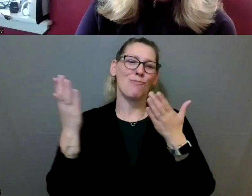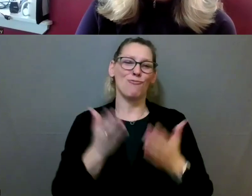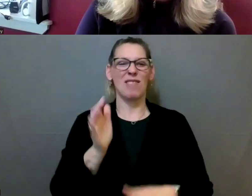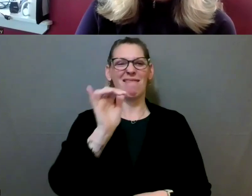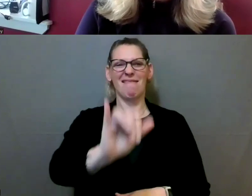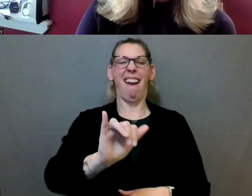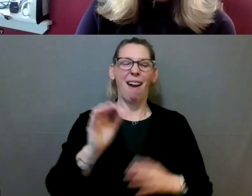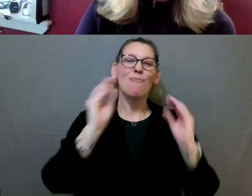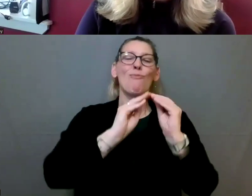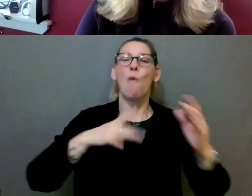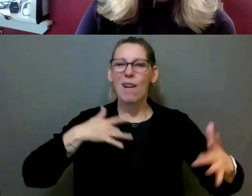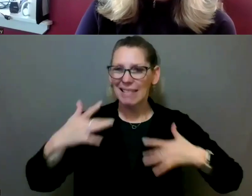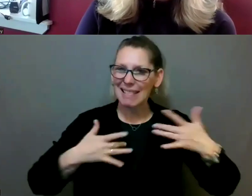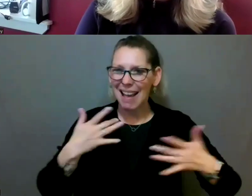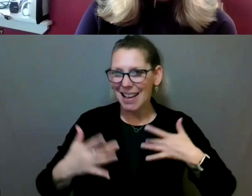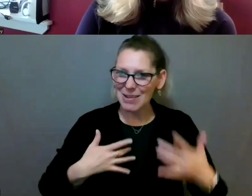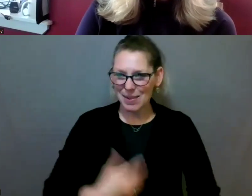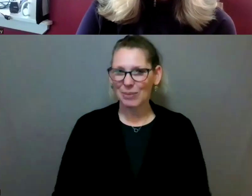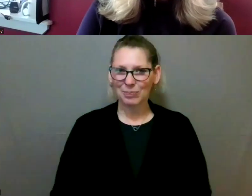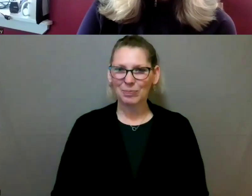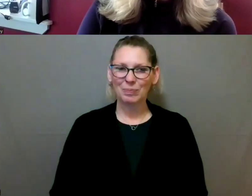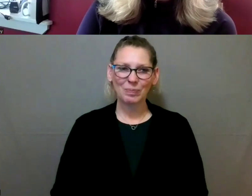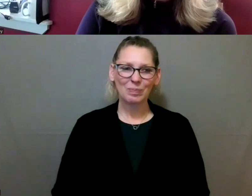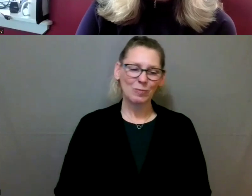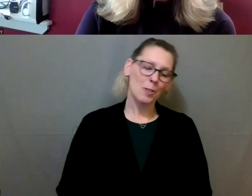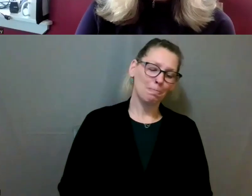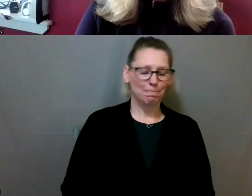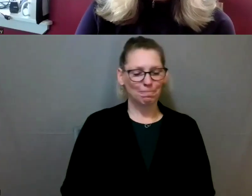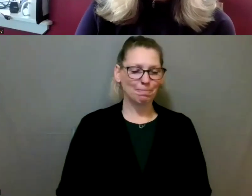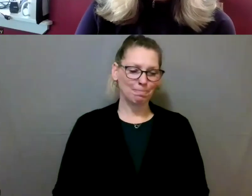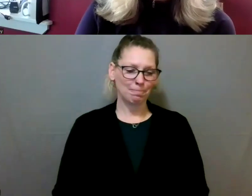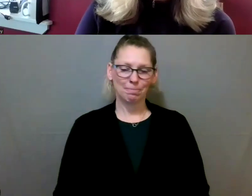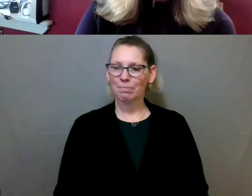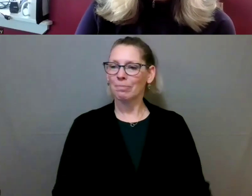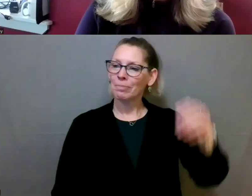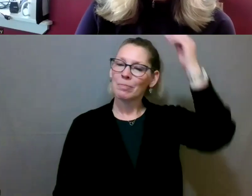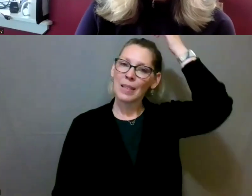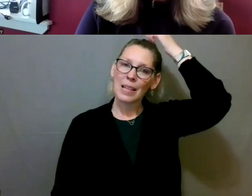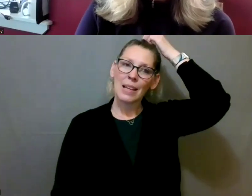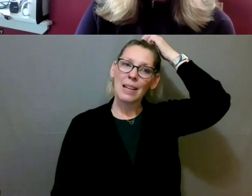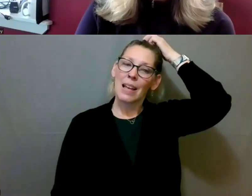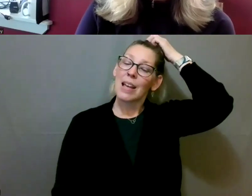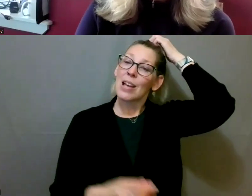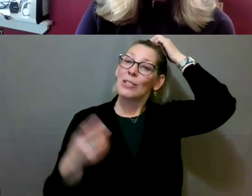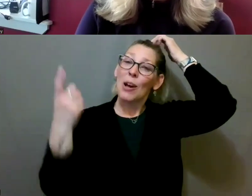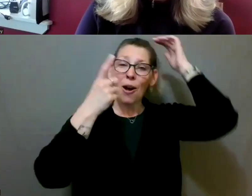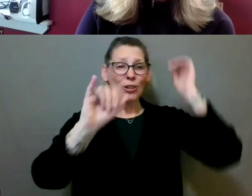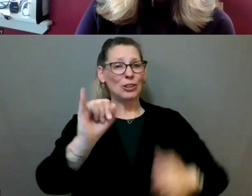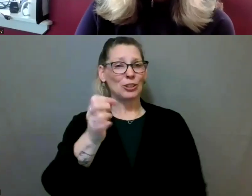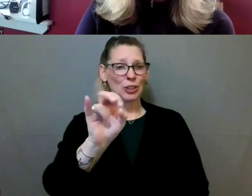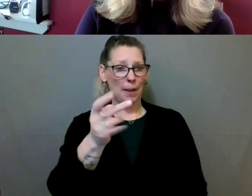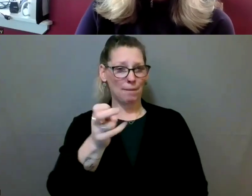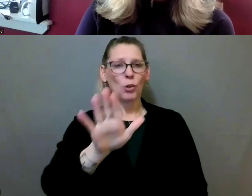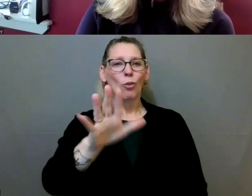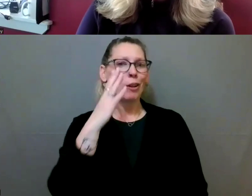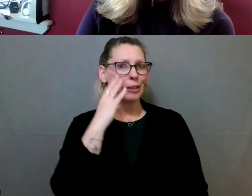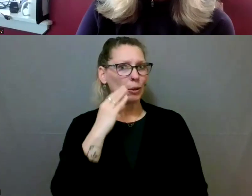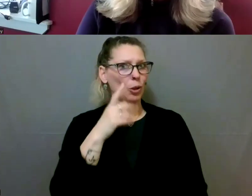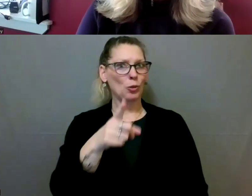too um I wonder so Jennifer in your experience you've been out there coaching folks are there